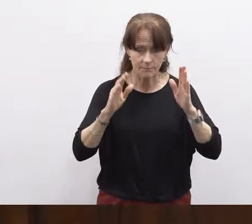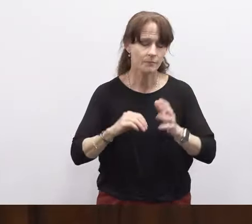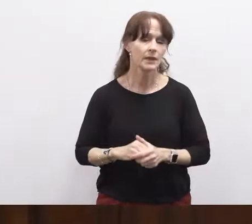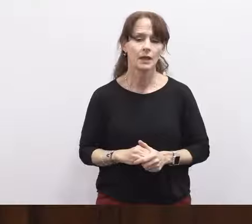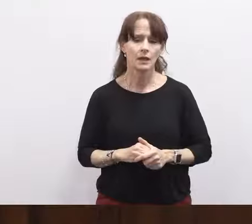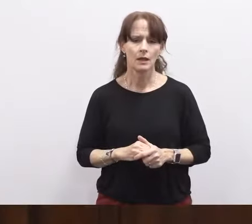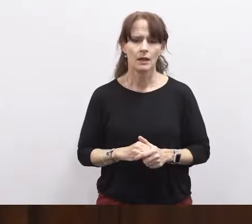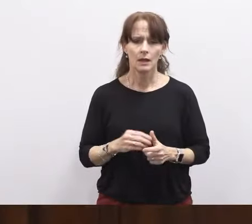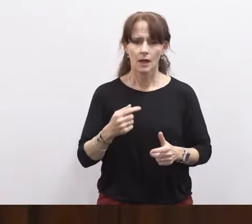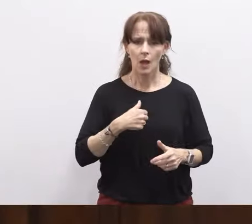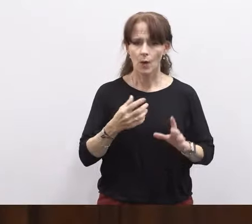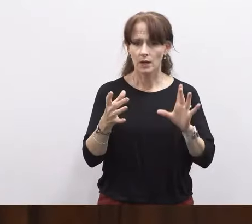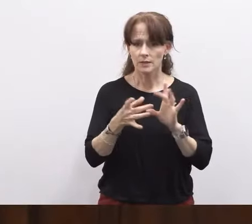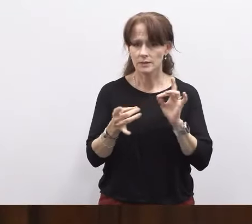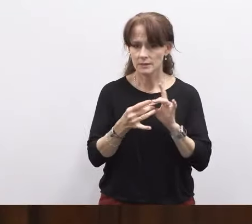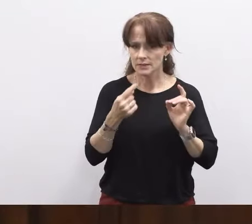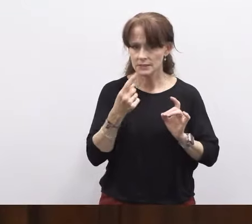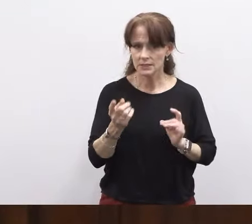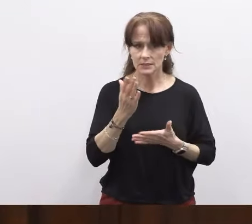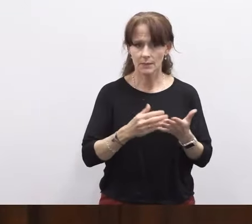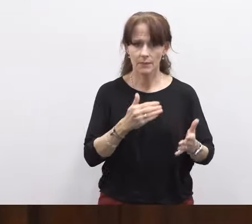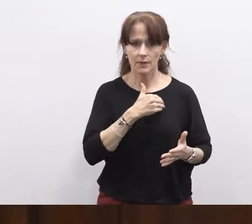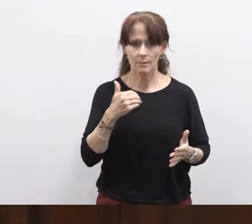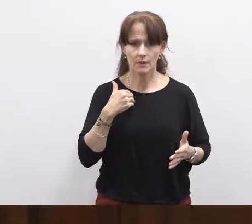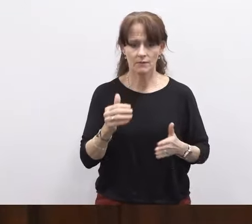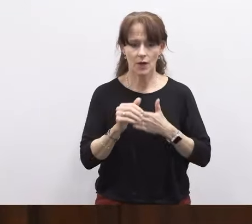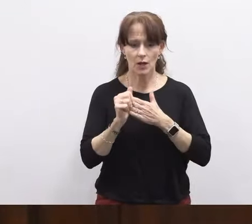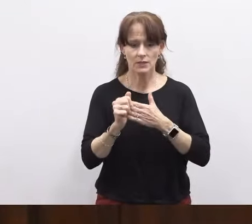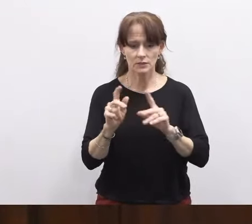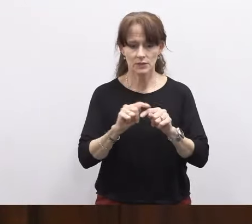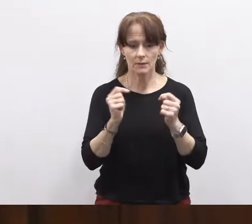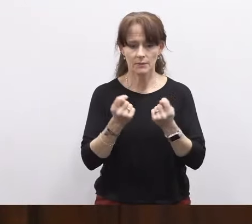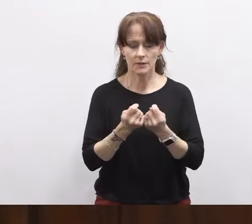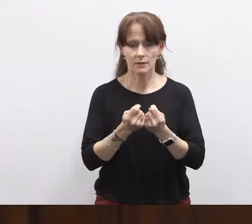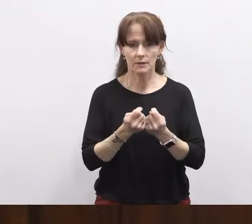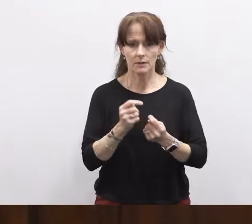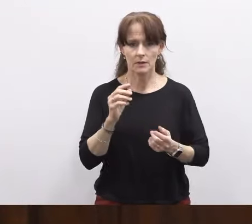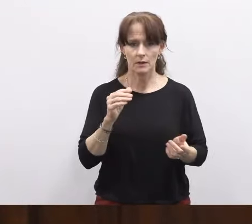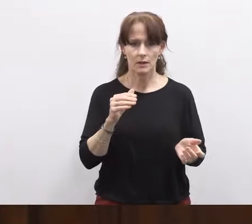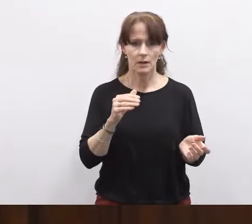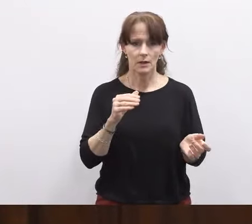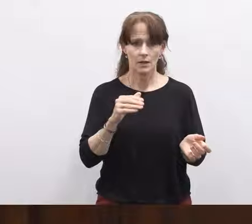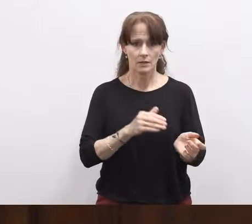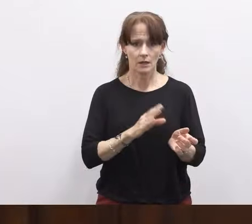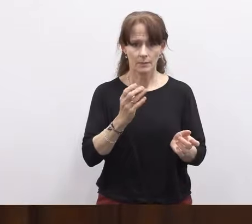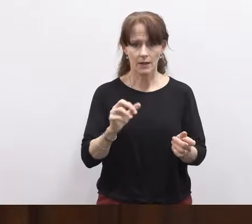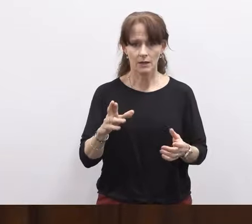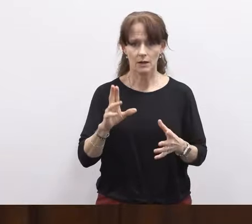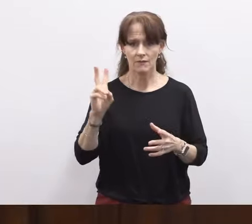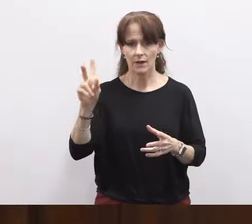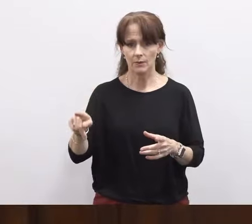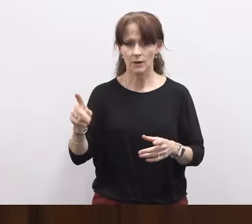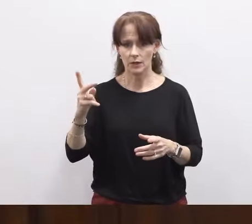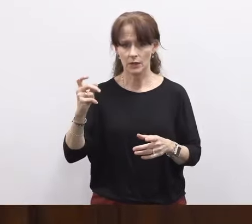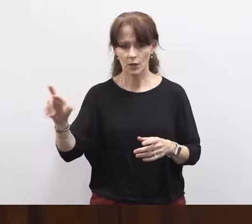I wanted to note that some of the members of our leadership team, including Dr. Baker, Vice President Kerr, and myself will be meeting